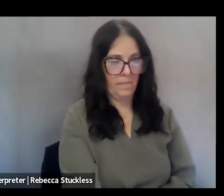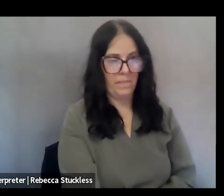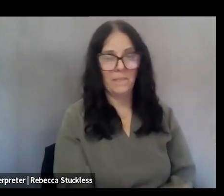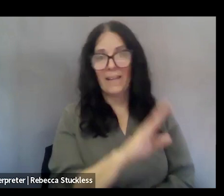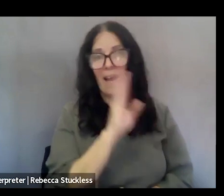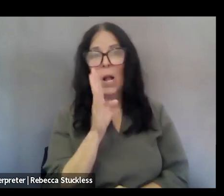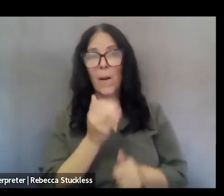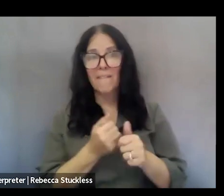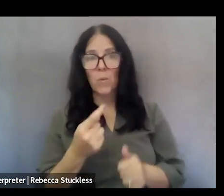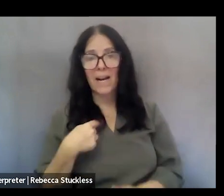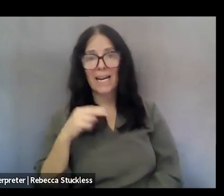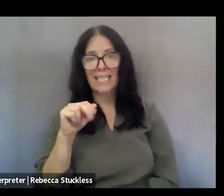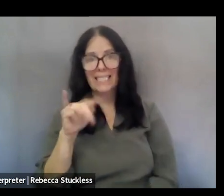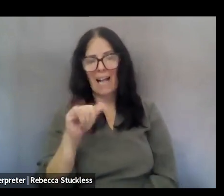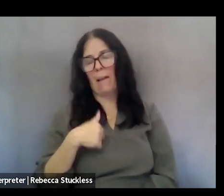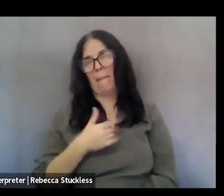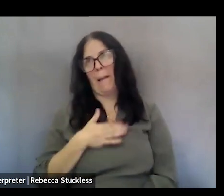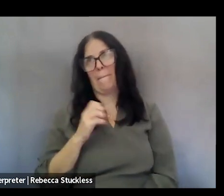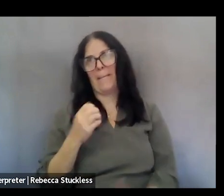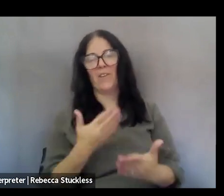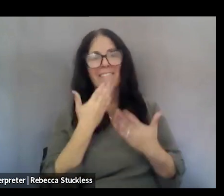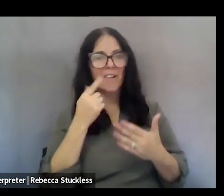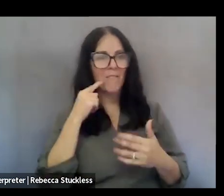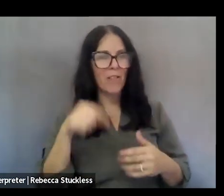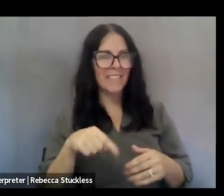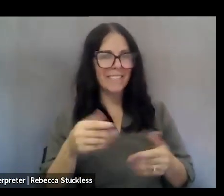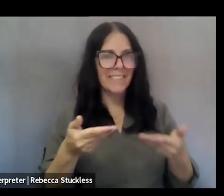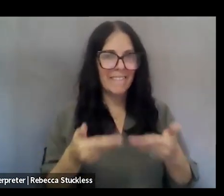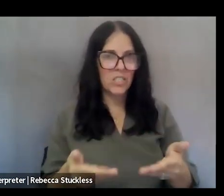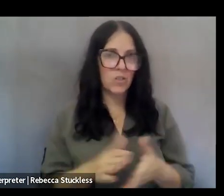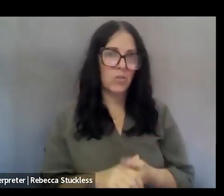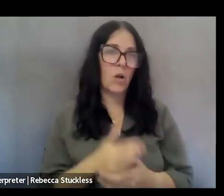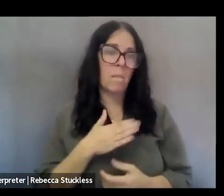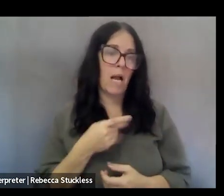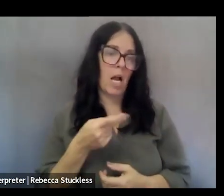so happy to be here, very grateful for this invitation. So my pronouns are she/her/hers